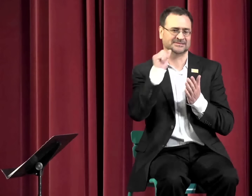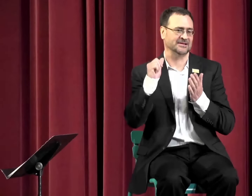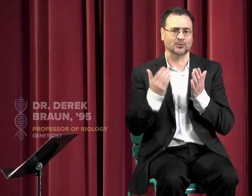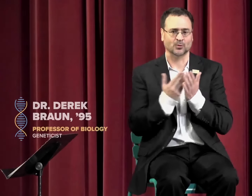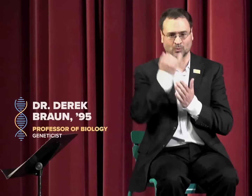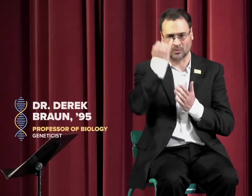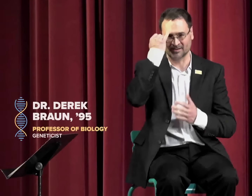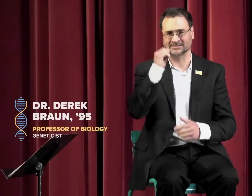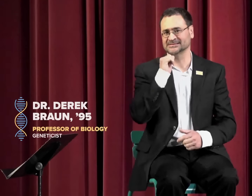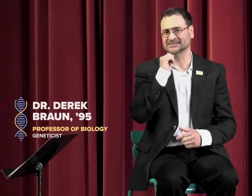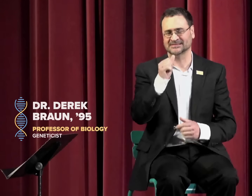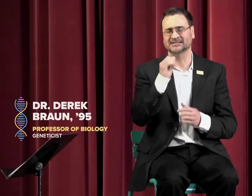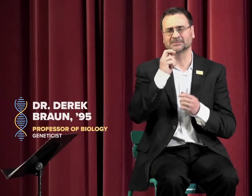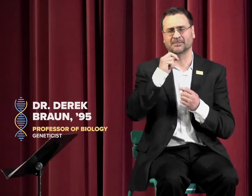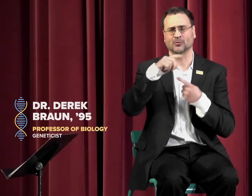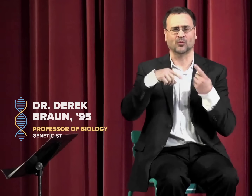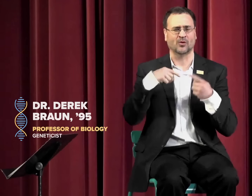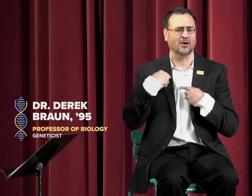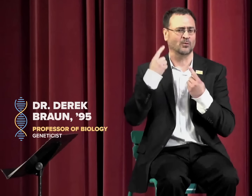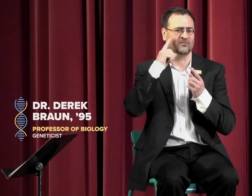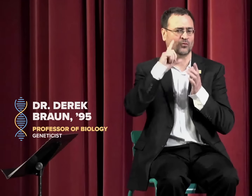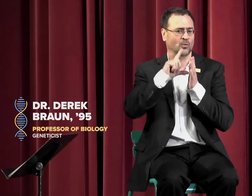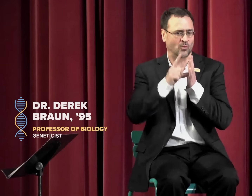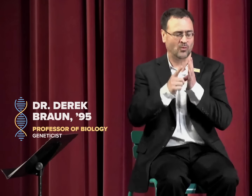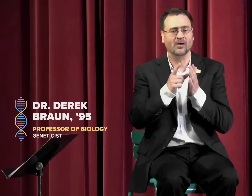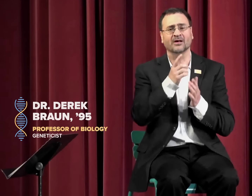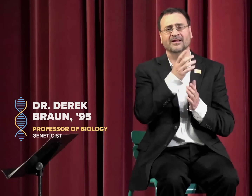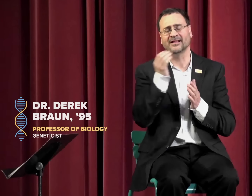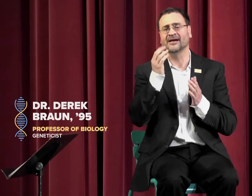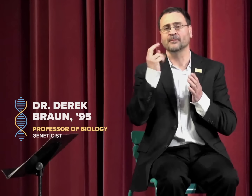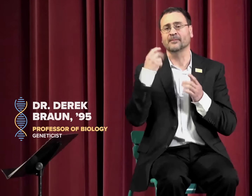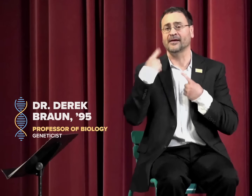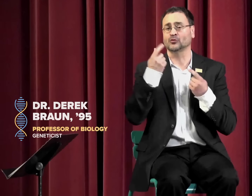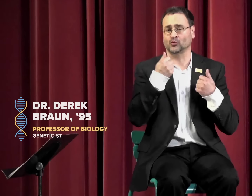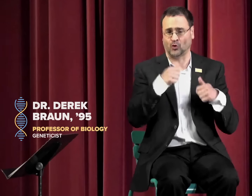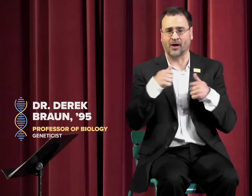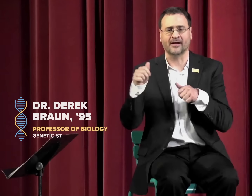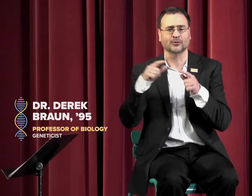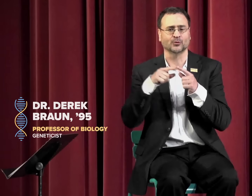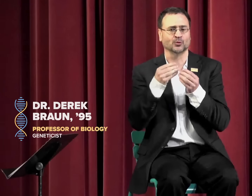comes to gene therapy. It is not a new idea, it's been considered for a while,